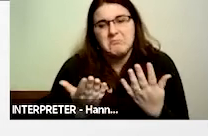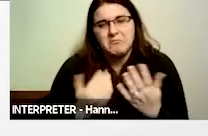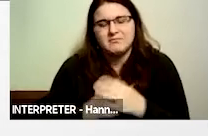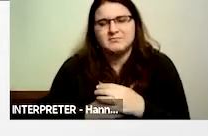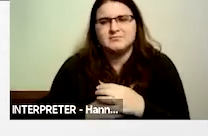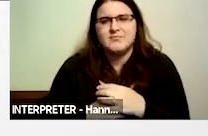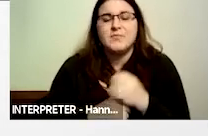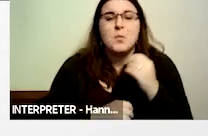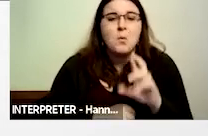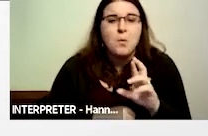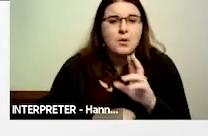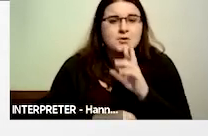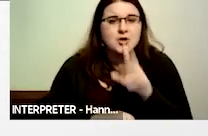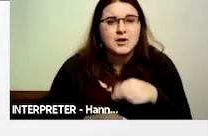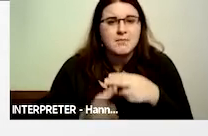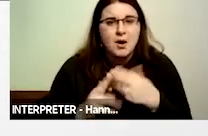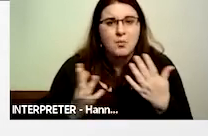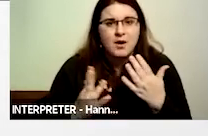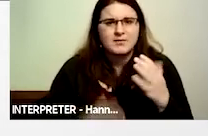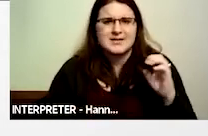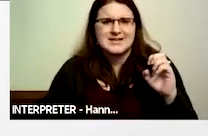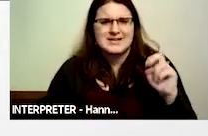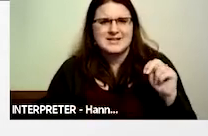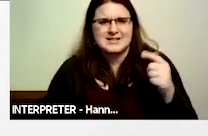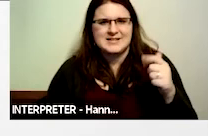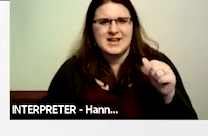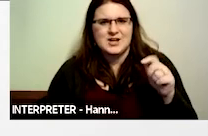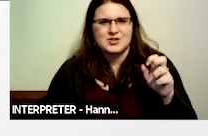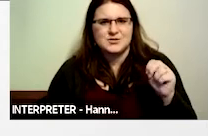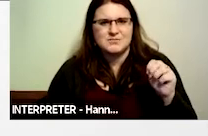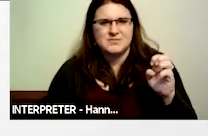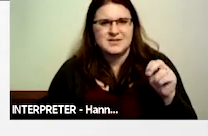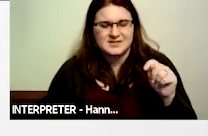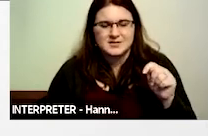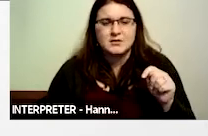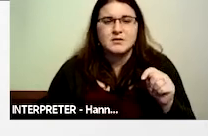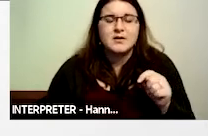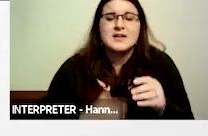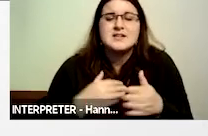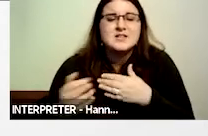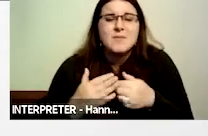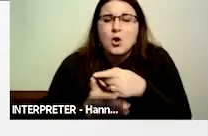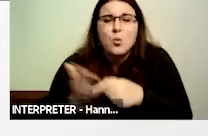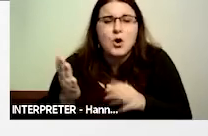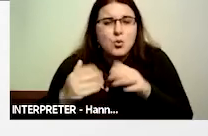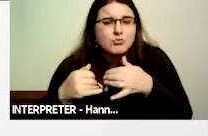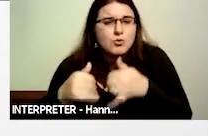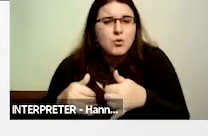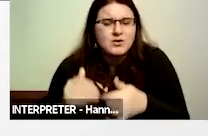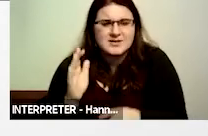you made a great point where, you know, we put $100 gift certificate out there. Rick Mislan: And one person showed up. So it was either not the right gift or